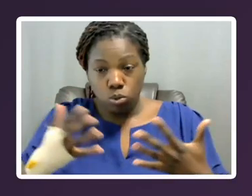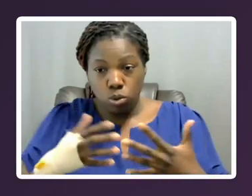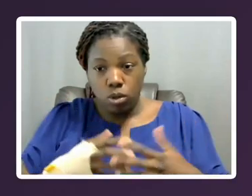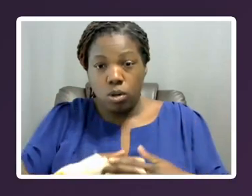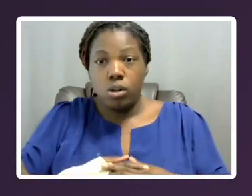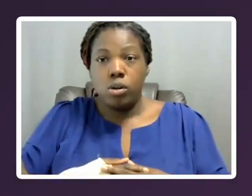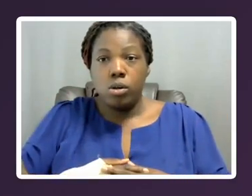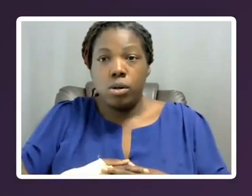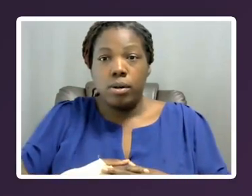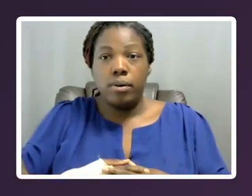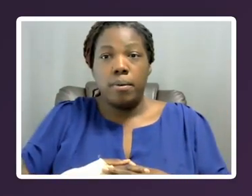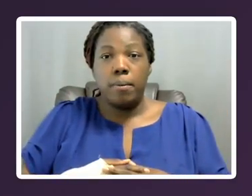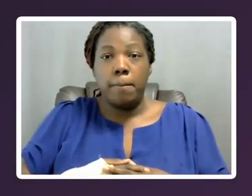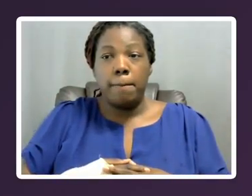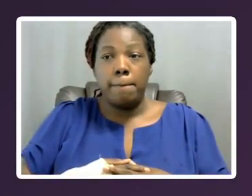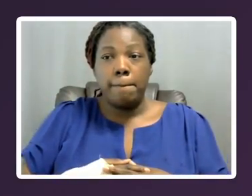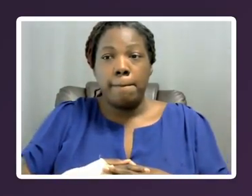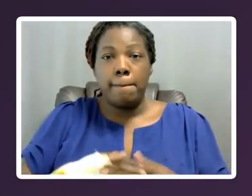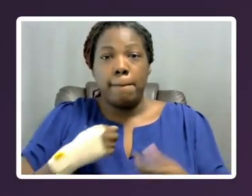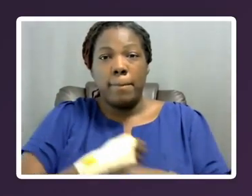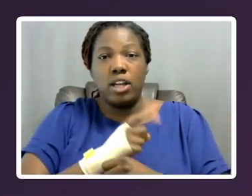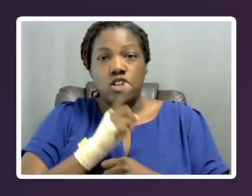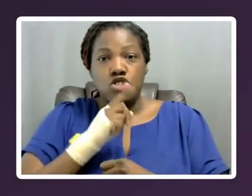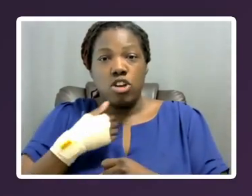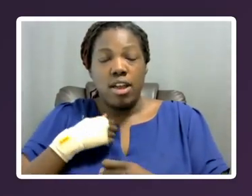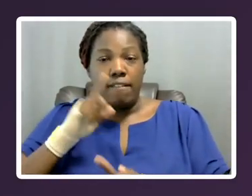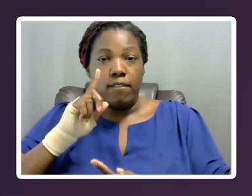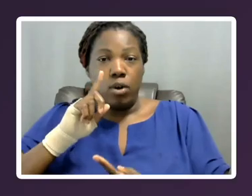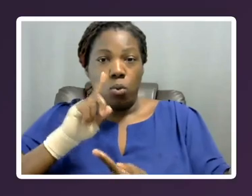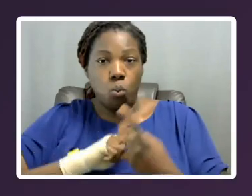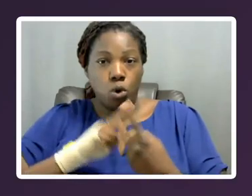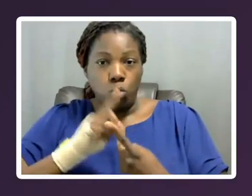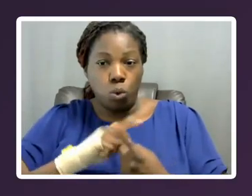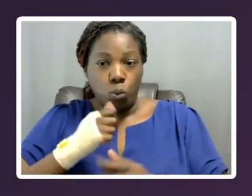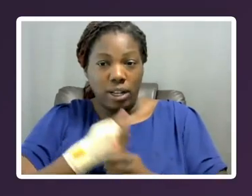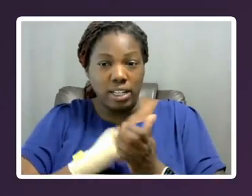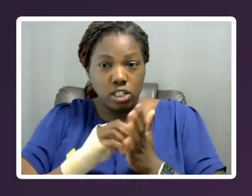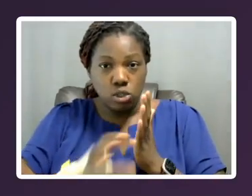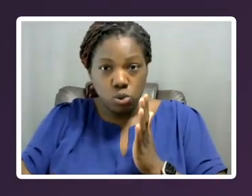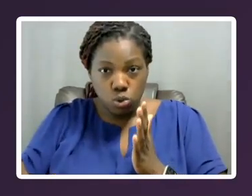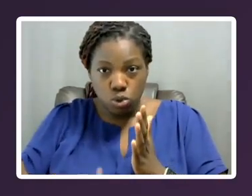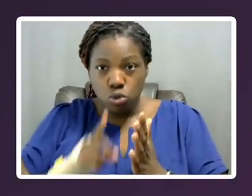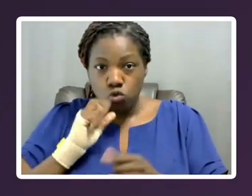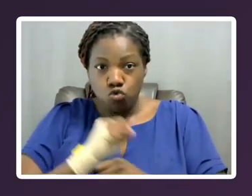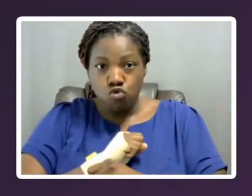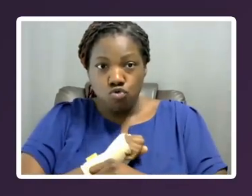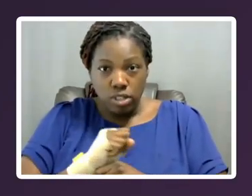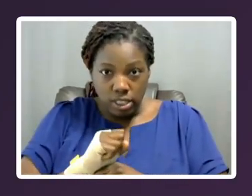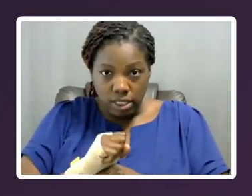I made sure that I had one-on-one's with each student to really unpack their approach. Because